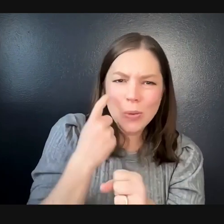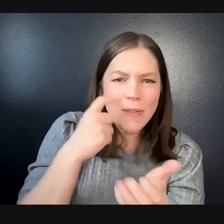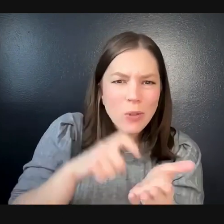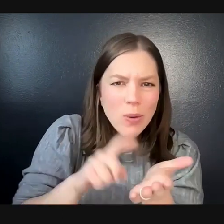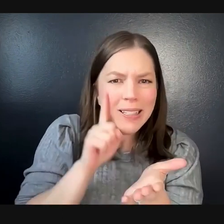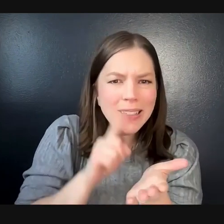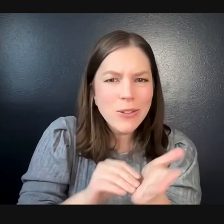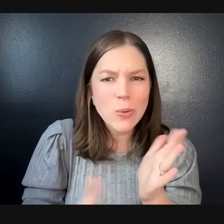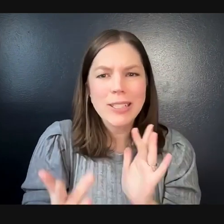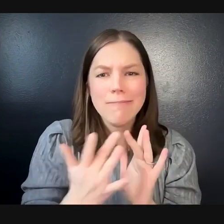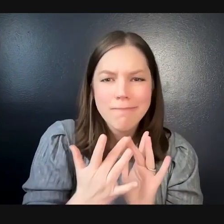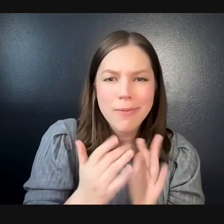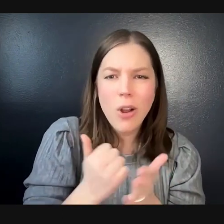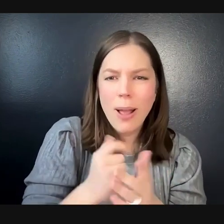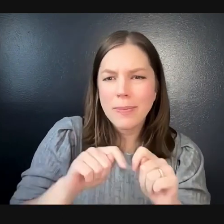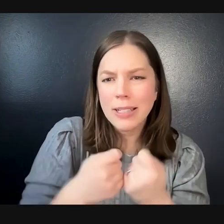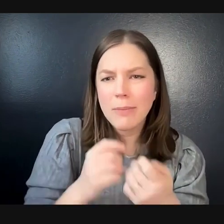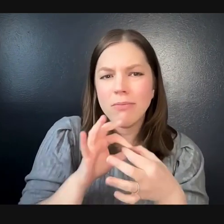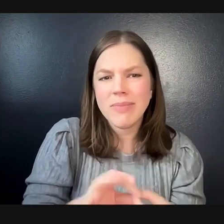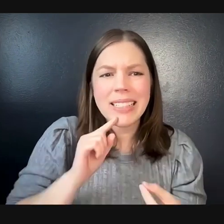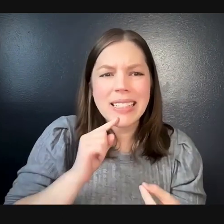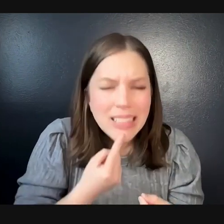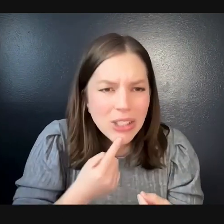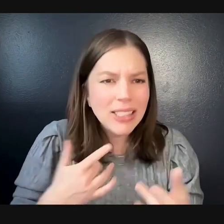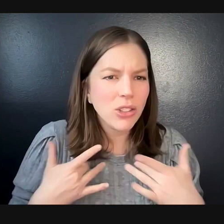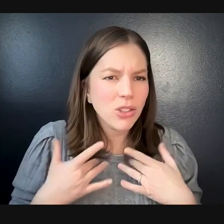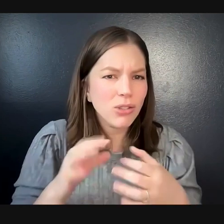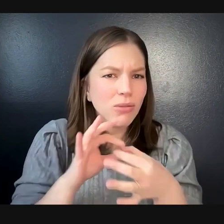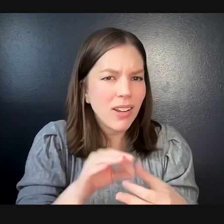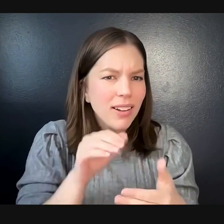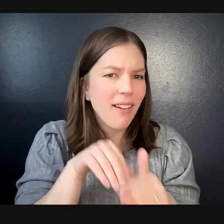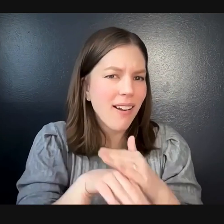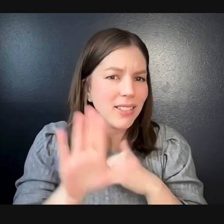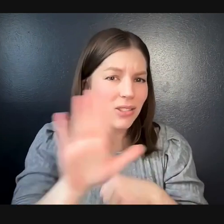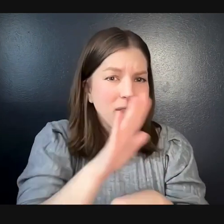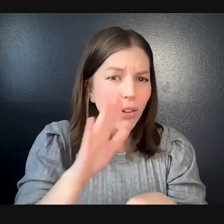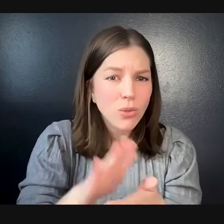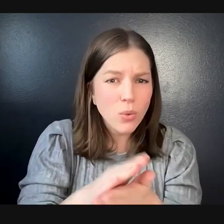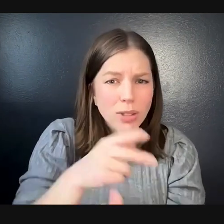contacting our help team about serious concerns regarding access in your schools and programs.